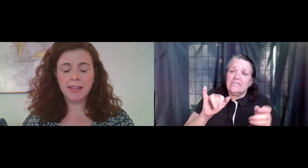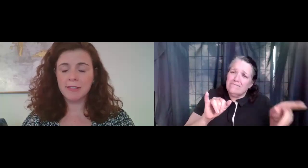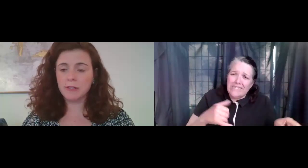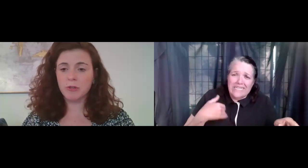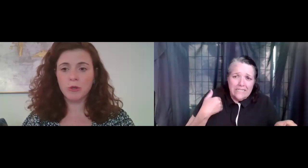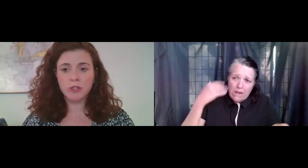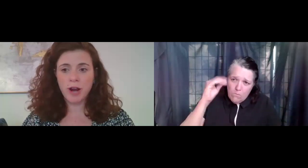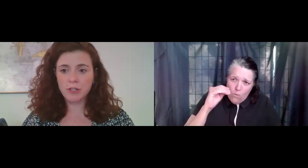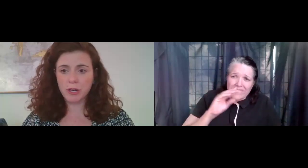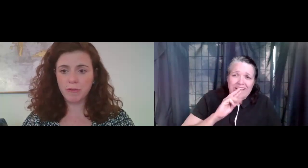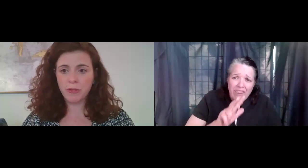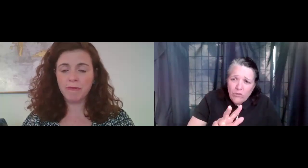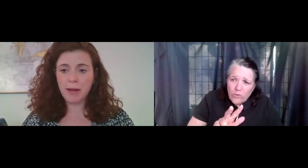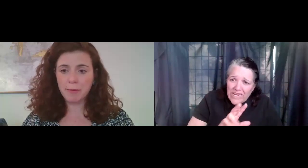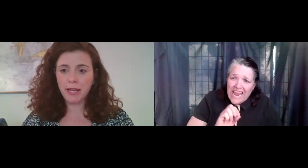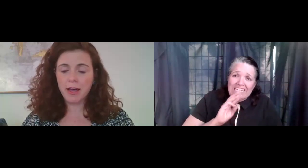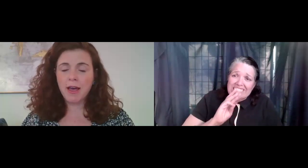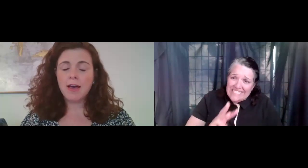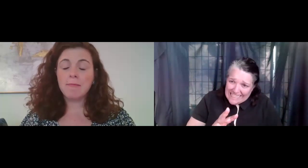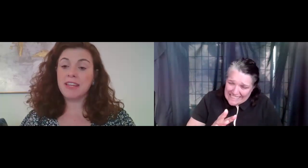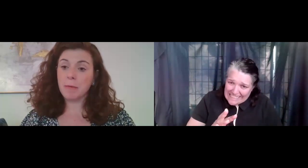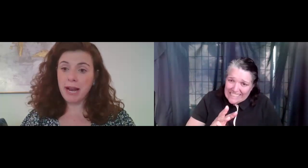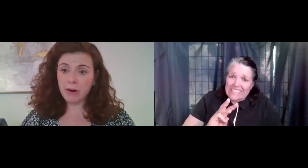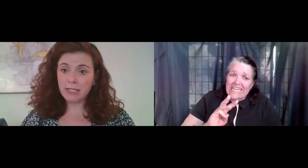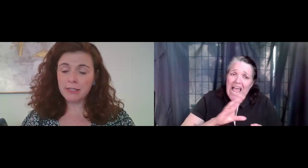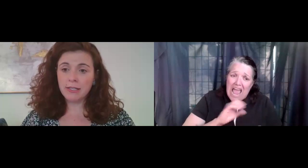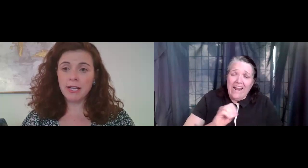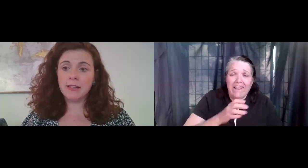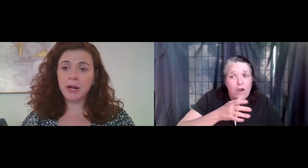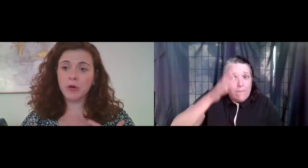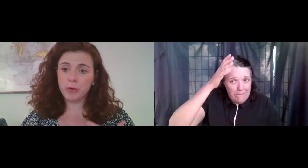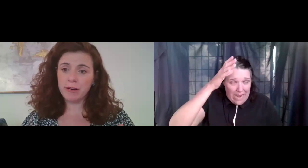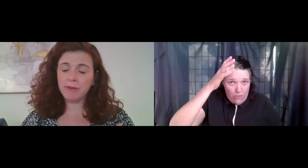Again, this is a huge tragedy for their family, but their parents in their grief